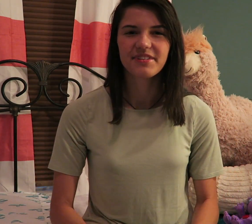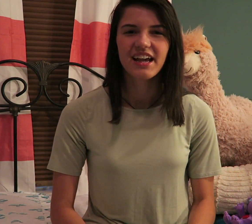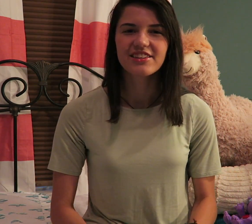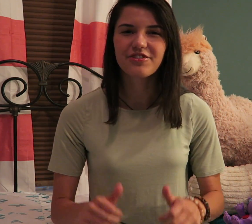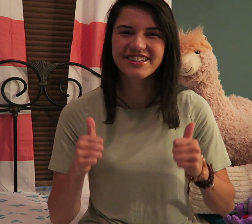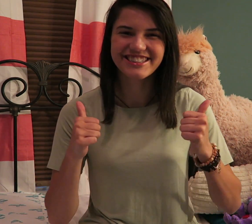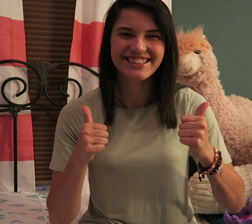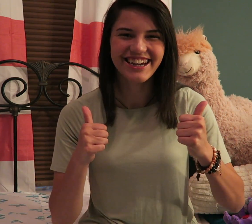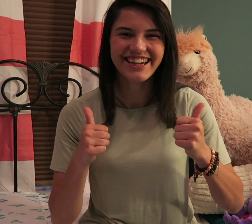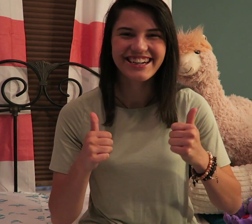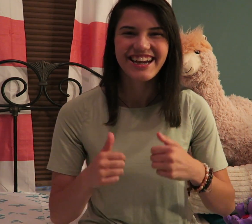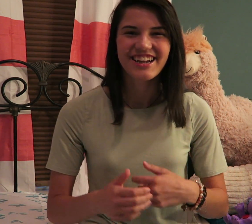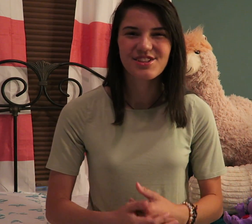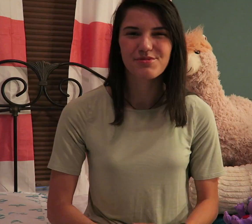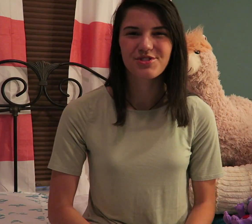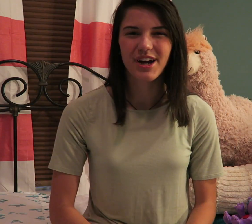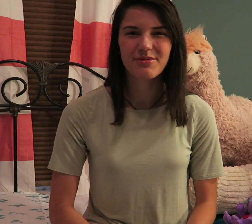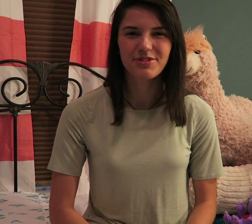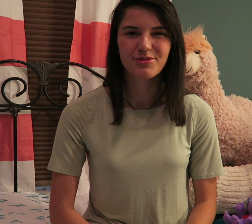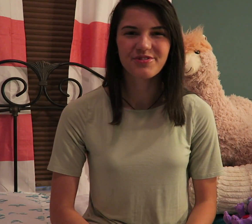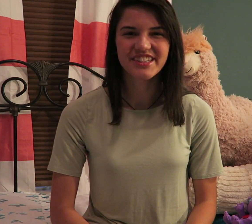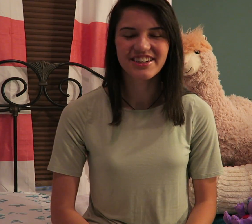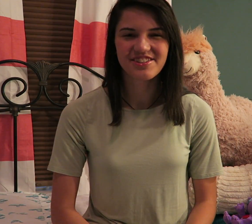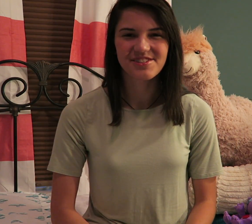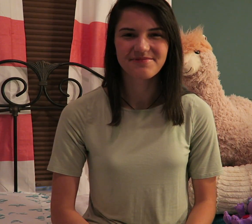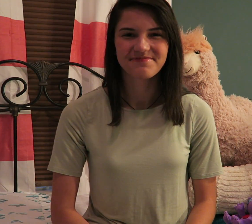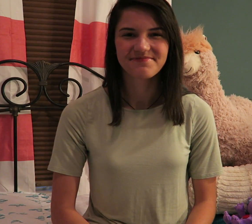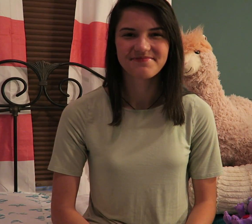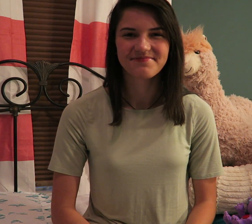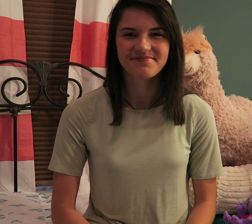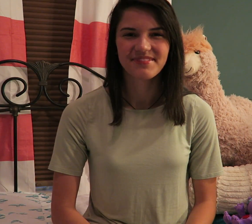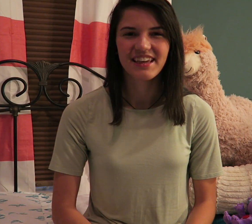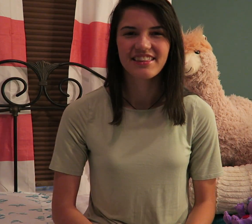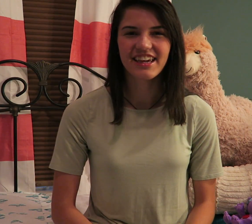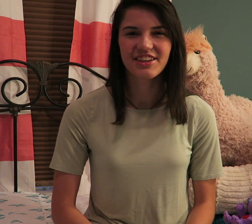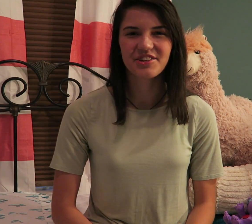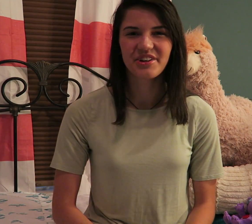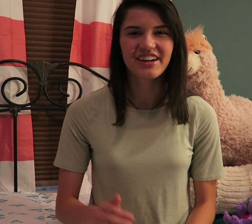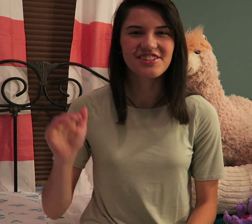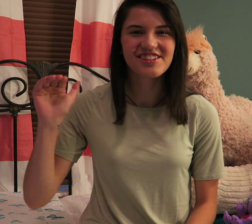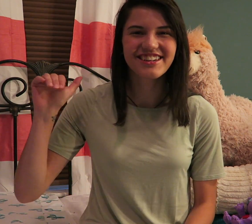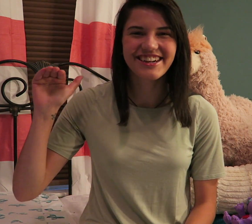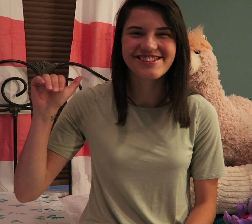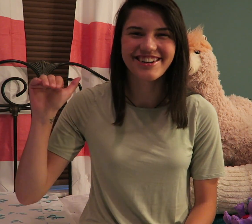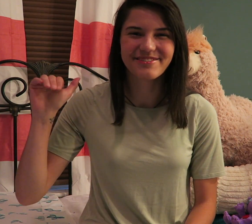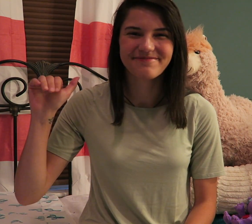Don't forget to Like and Subscribe for more videos! Thank you, and I'll see you next time!